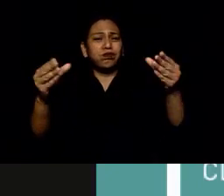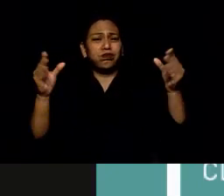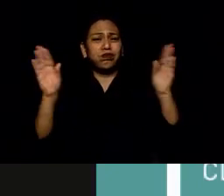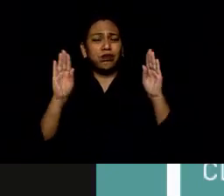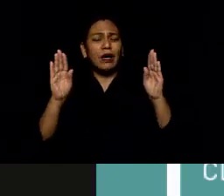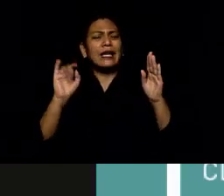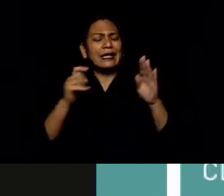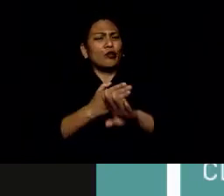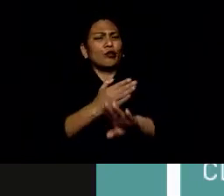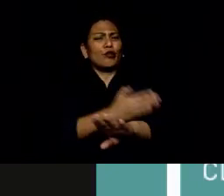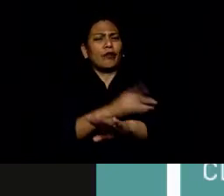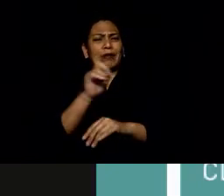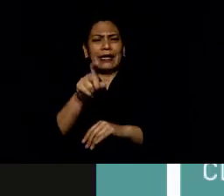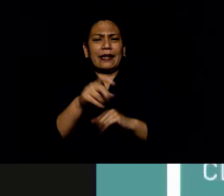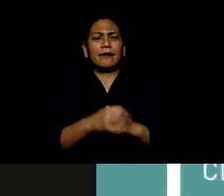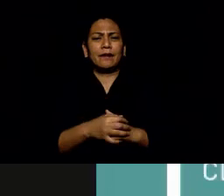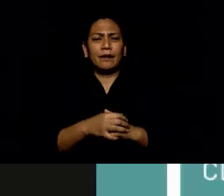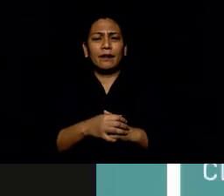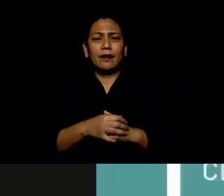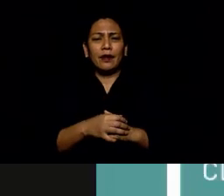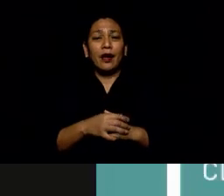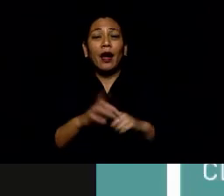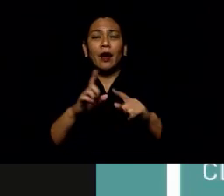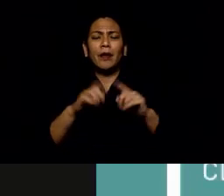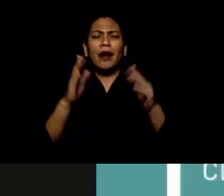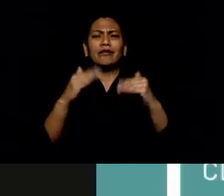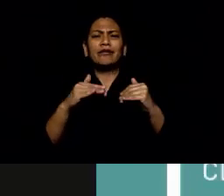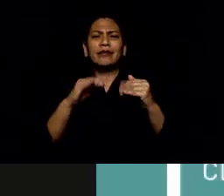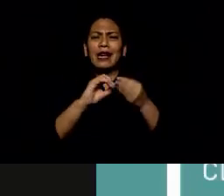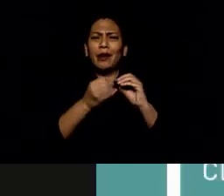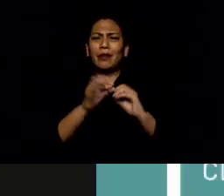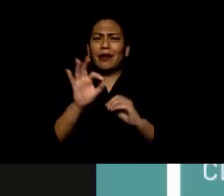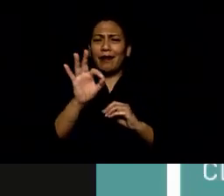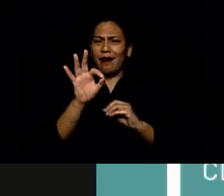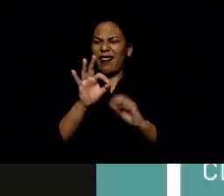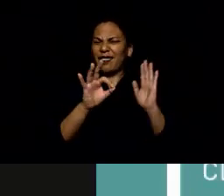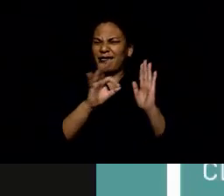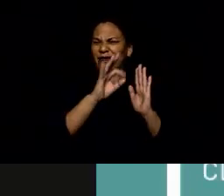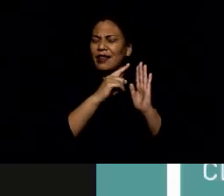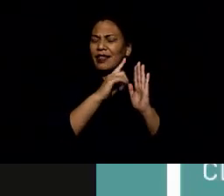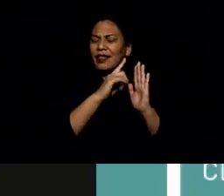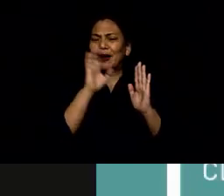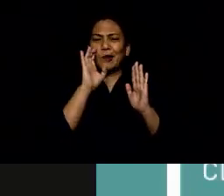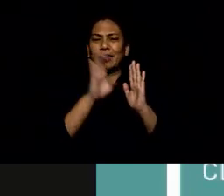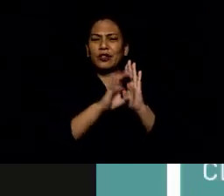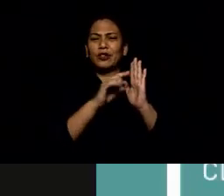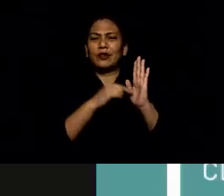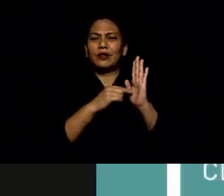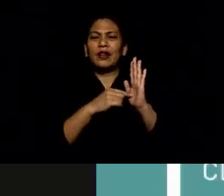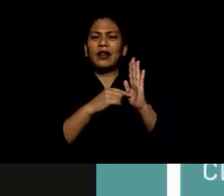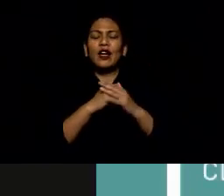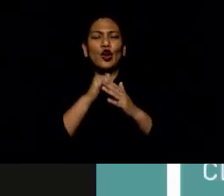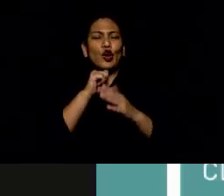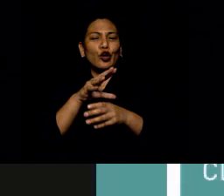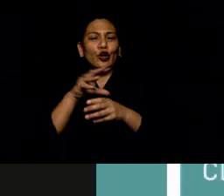Um, but number nine here is the one that, um, wasn't actually in all those studies and that I added.